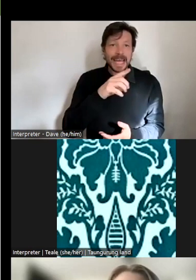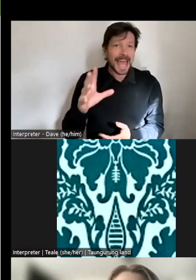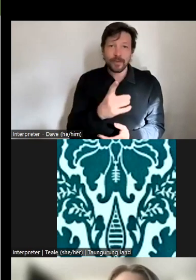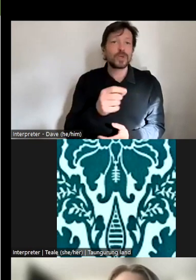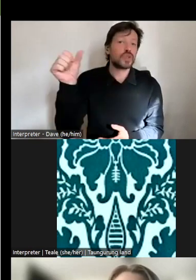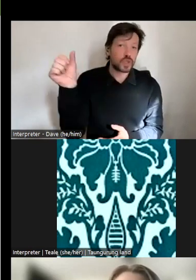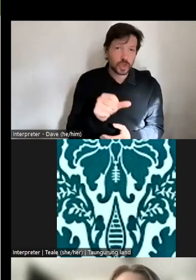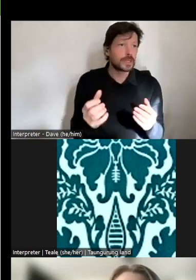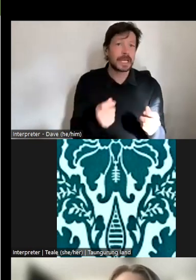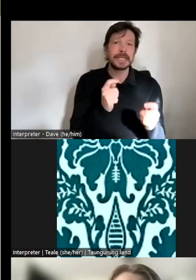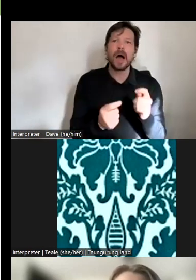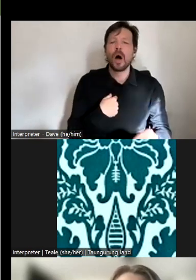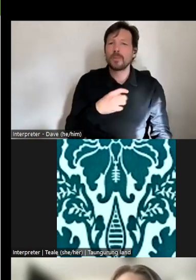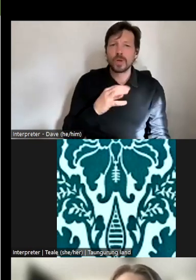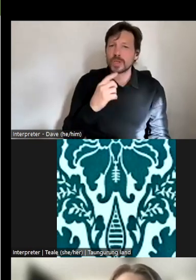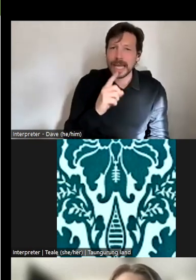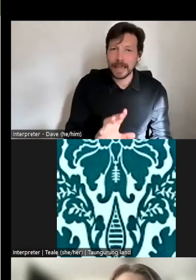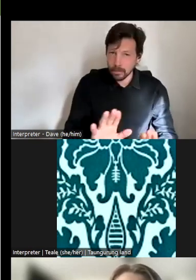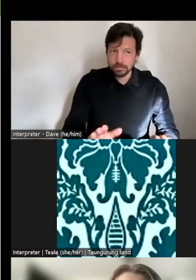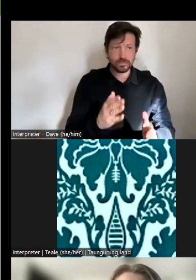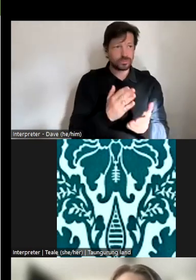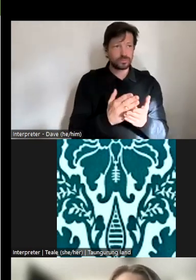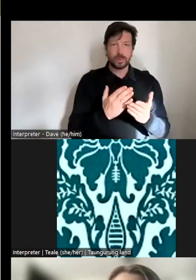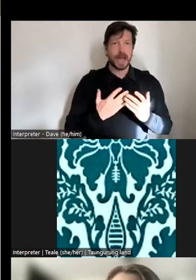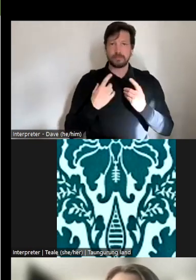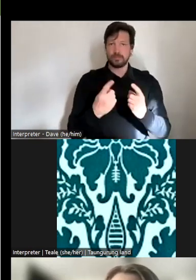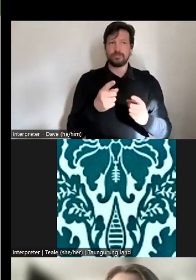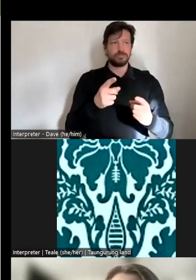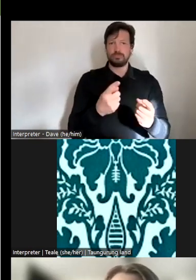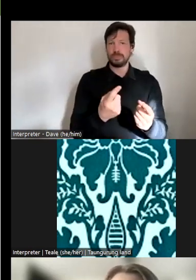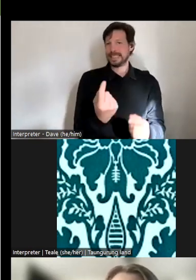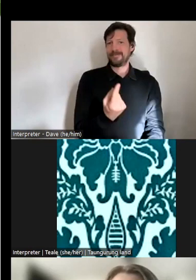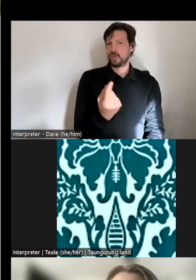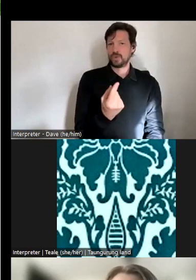I think that it's an individual choice. I think to make an informed choice,